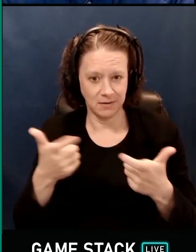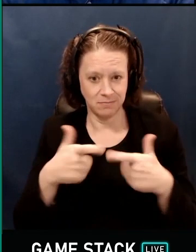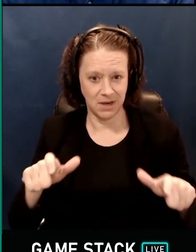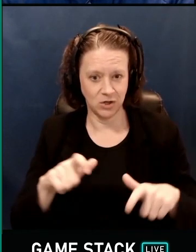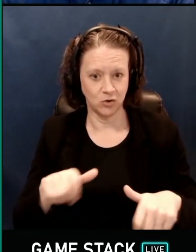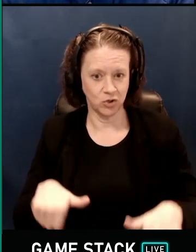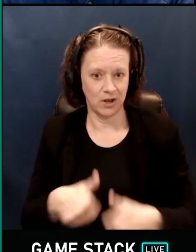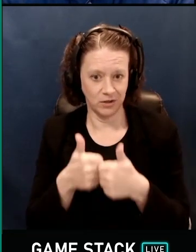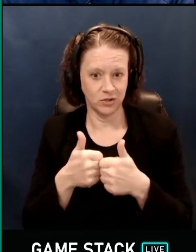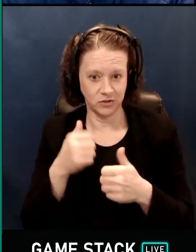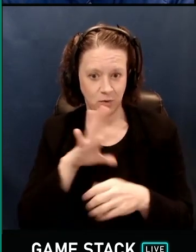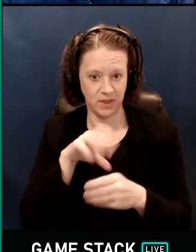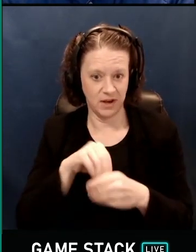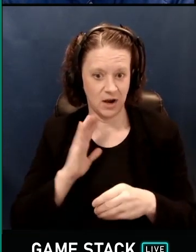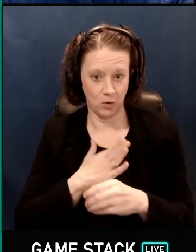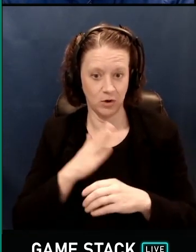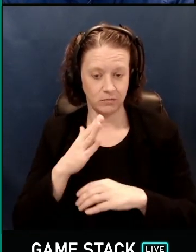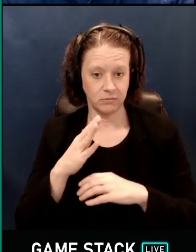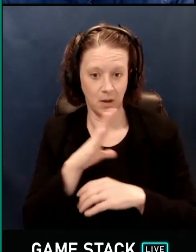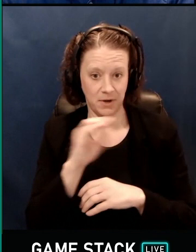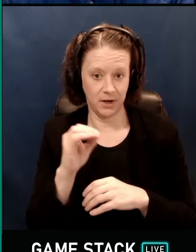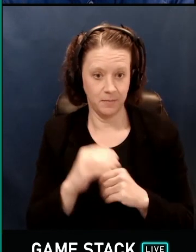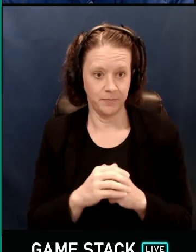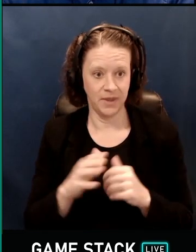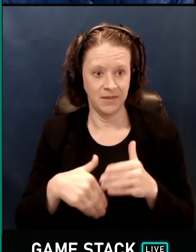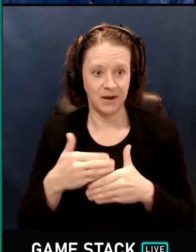The next is about COVID-19 at BNS.